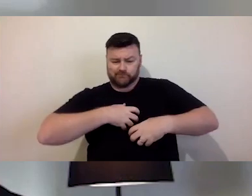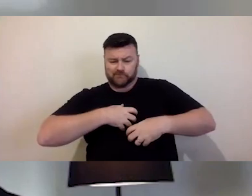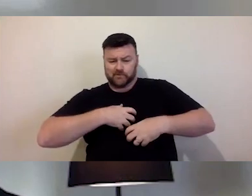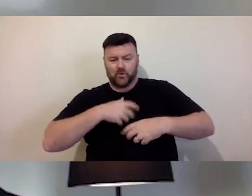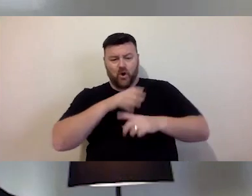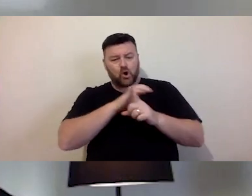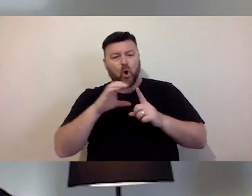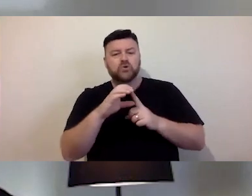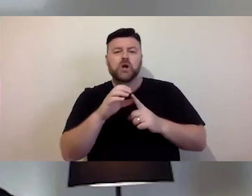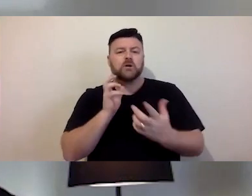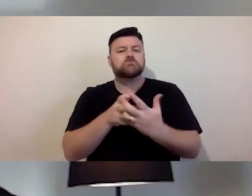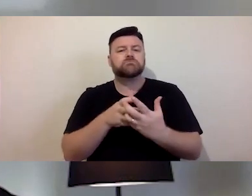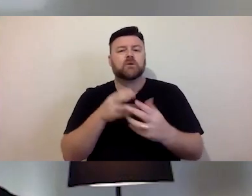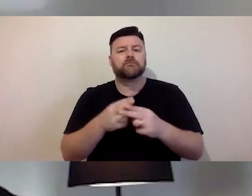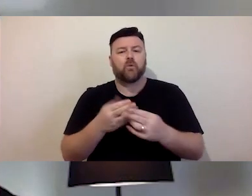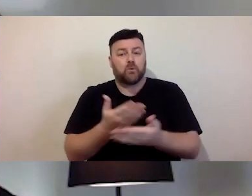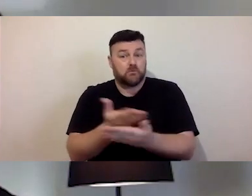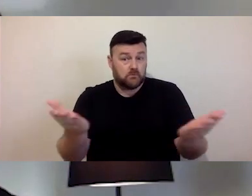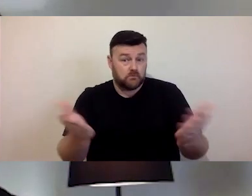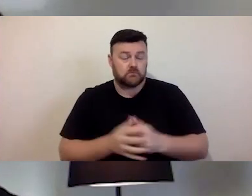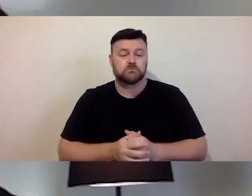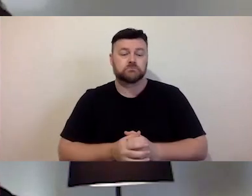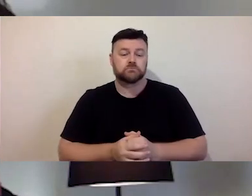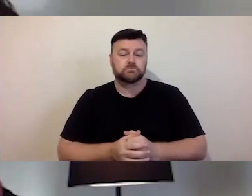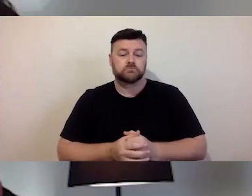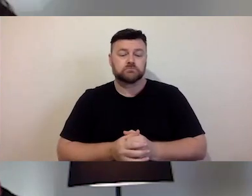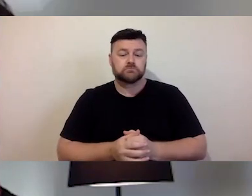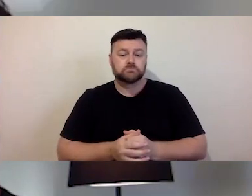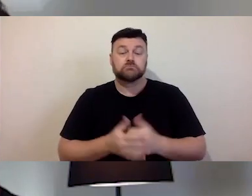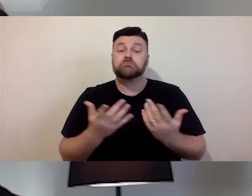And to find tools and considerations that